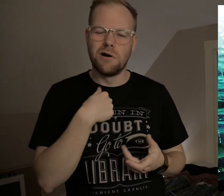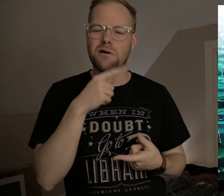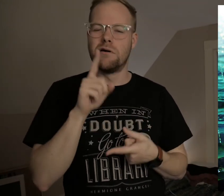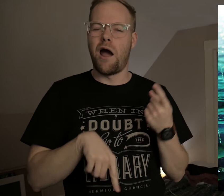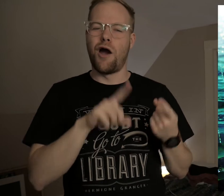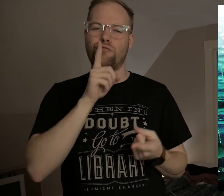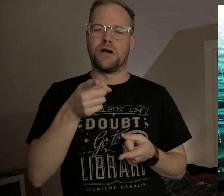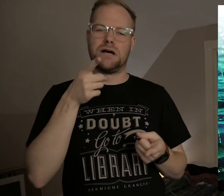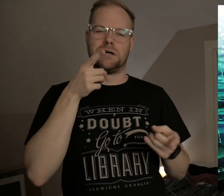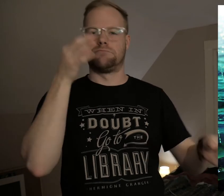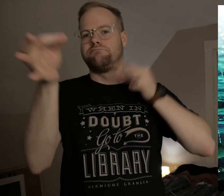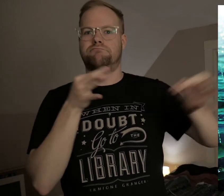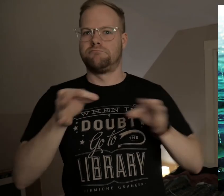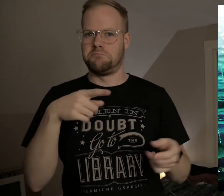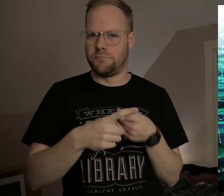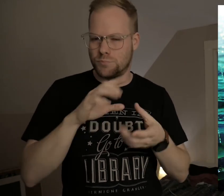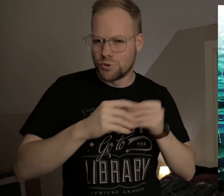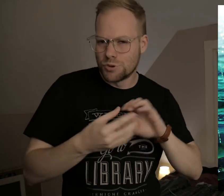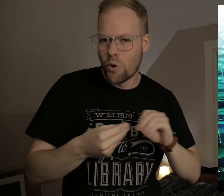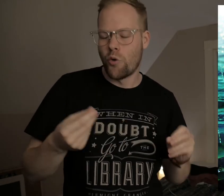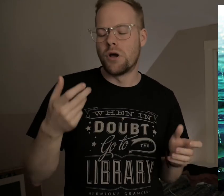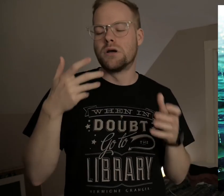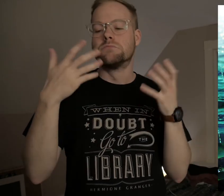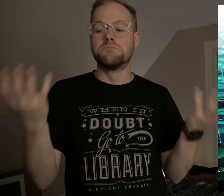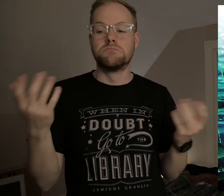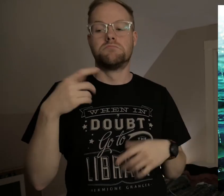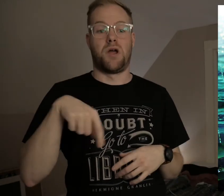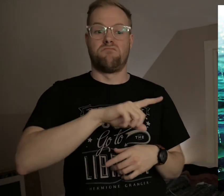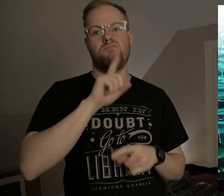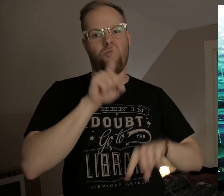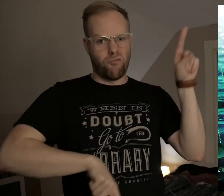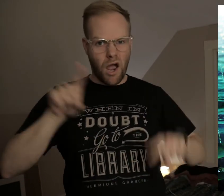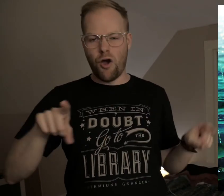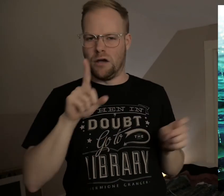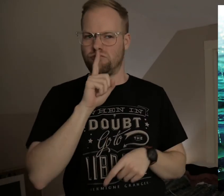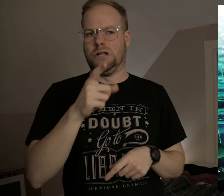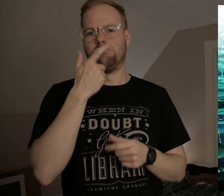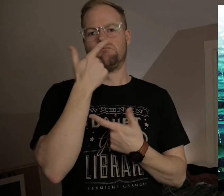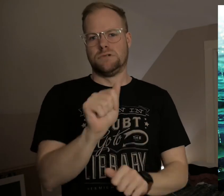I can’t really tell you about the stories themselves, but they’re varied and very interesting.